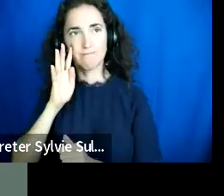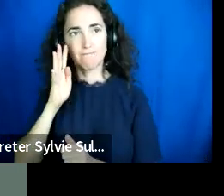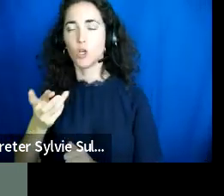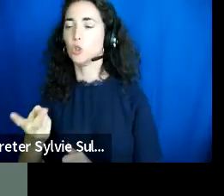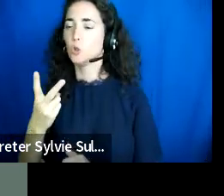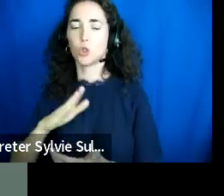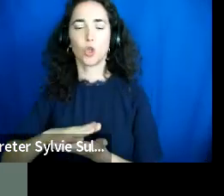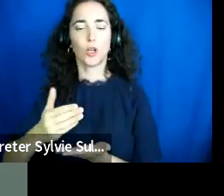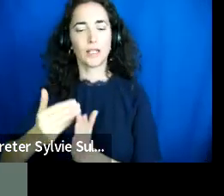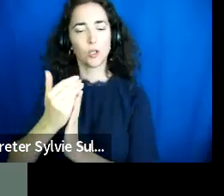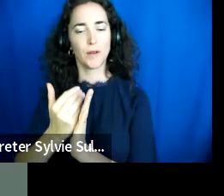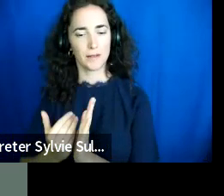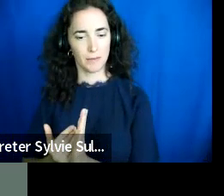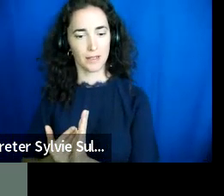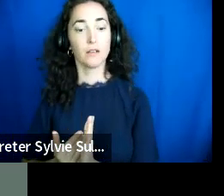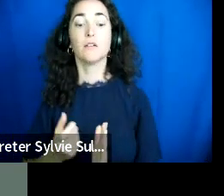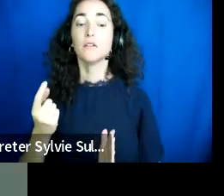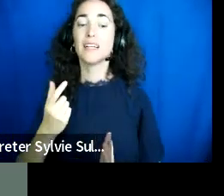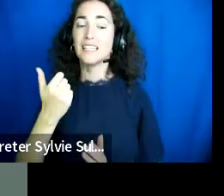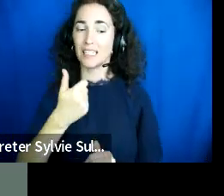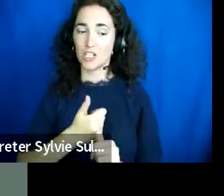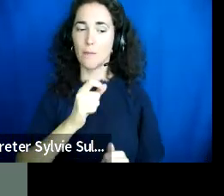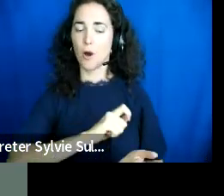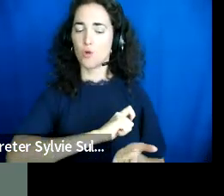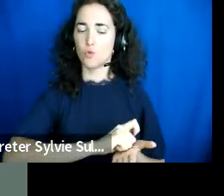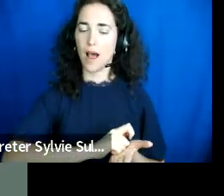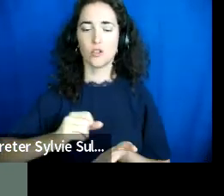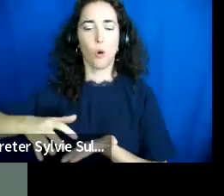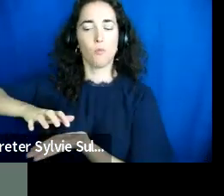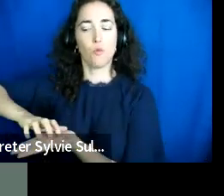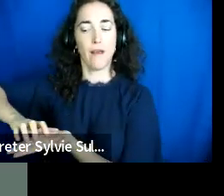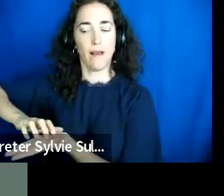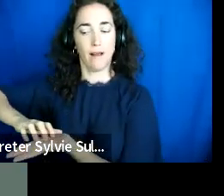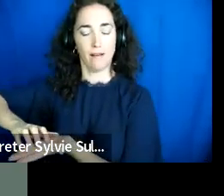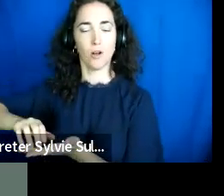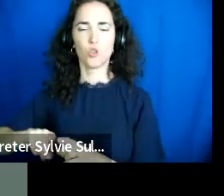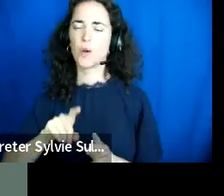They had to write or brill each recipe and make a list of the ingredients needed.